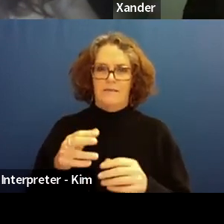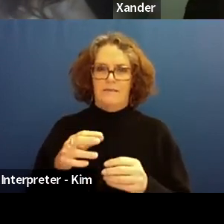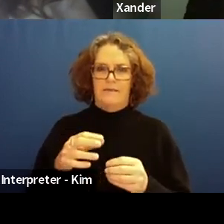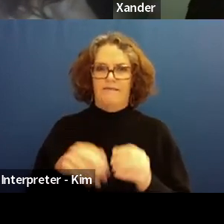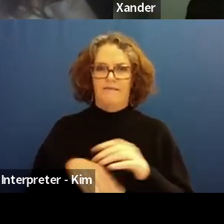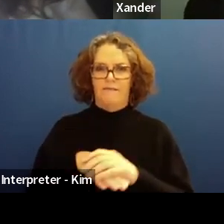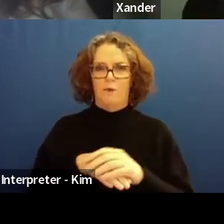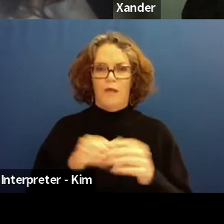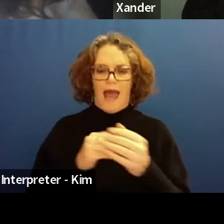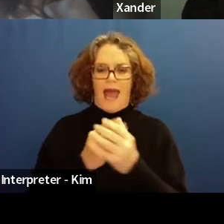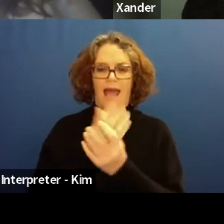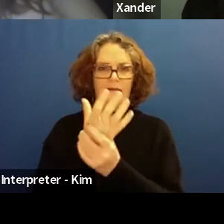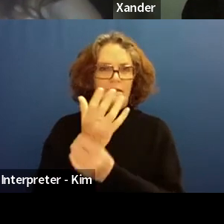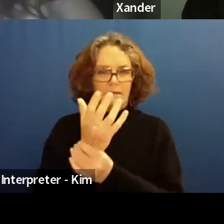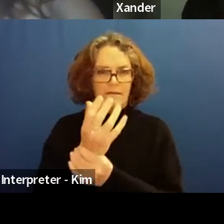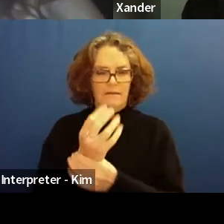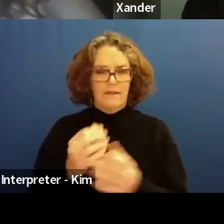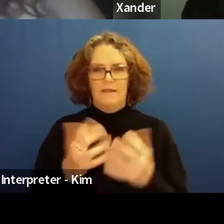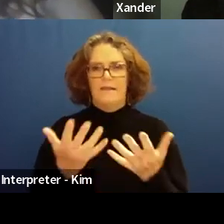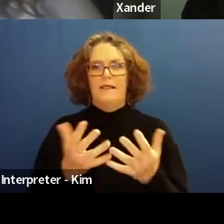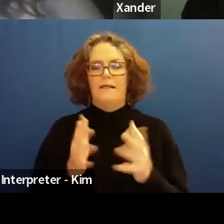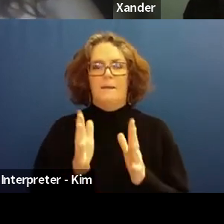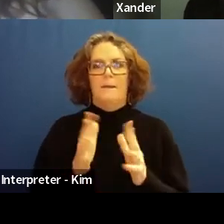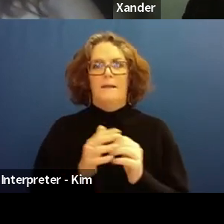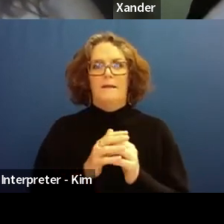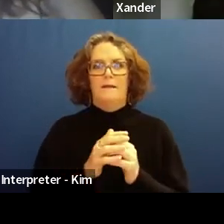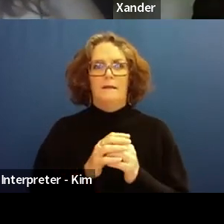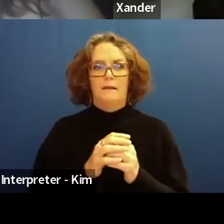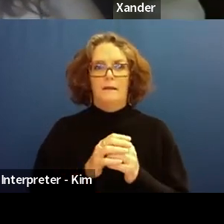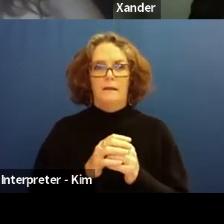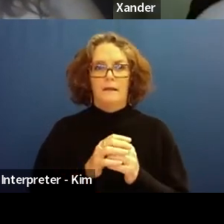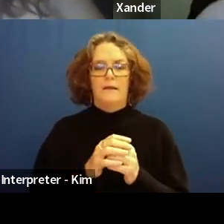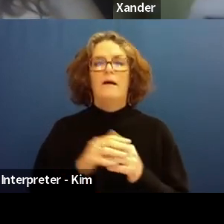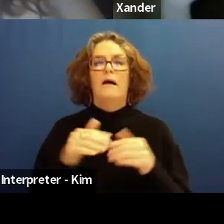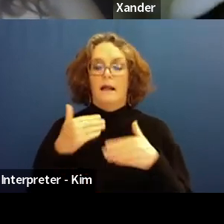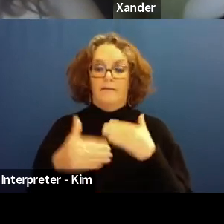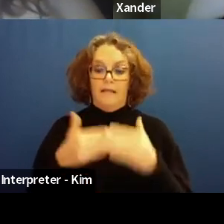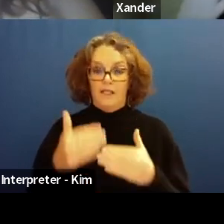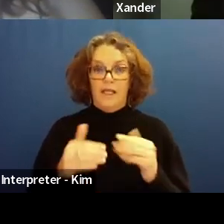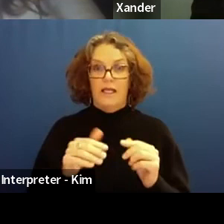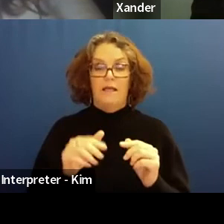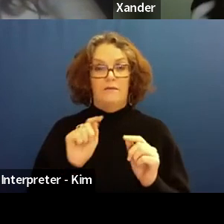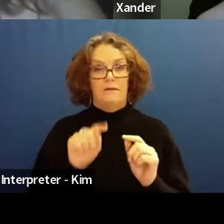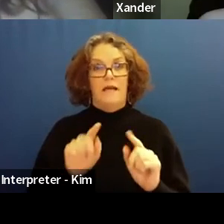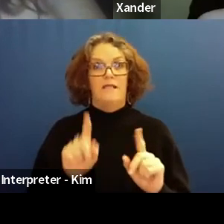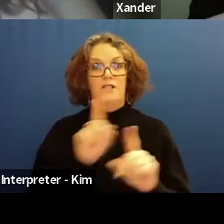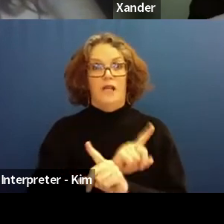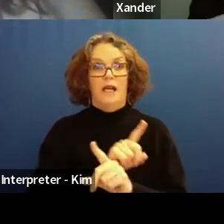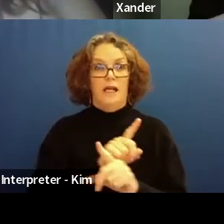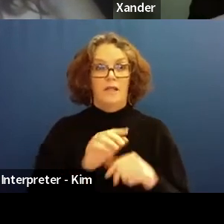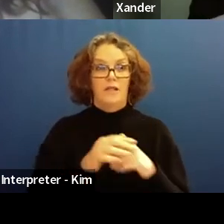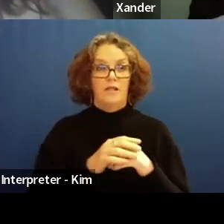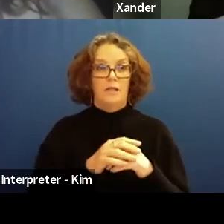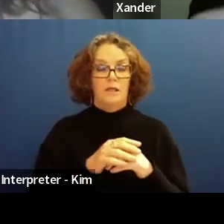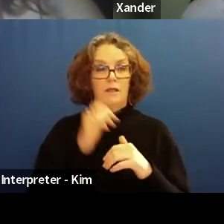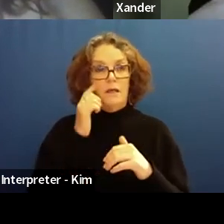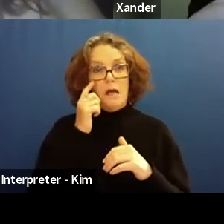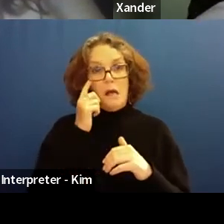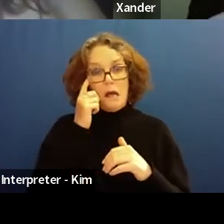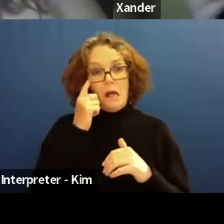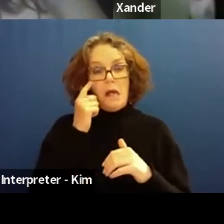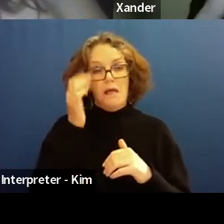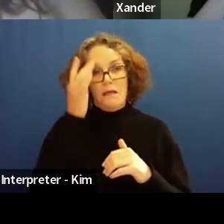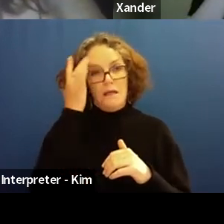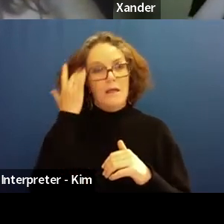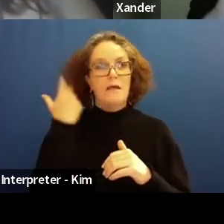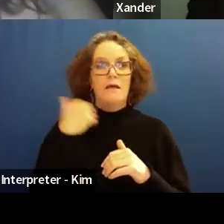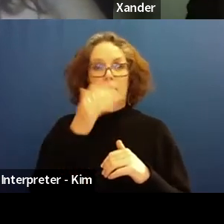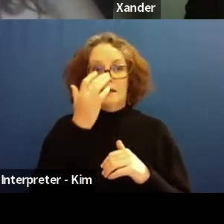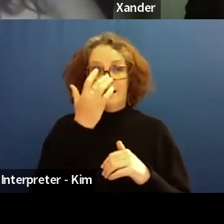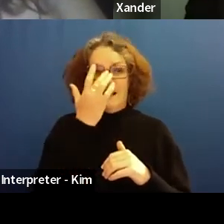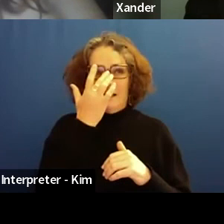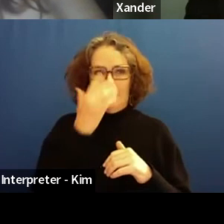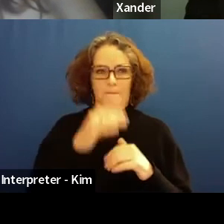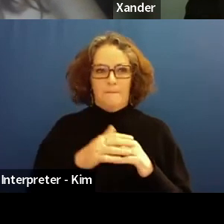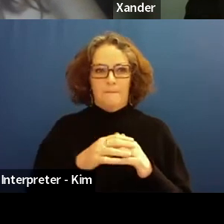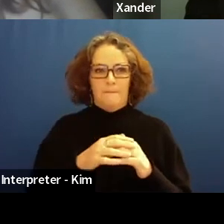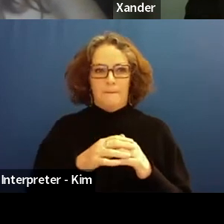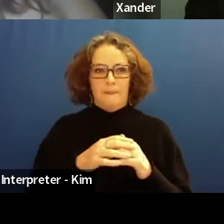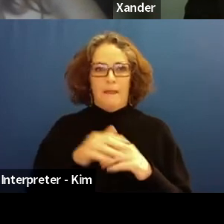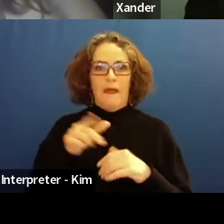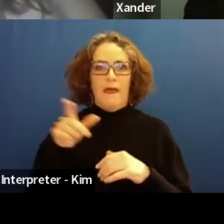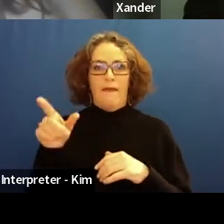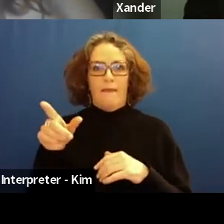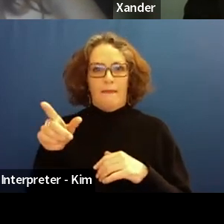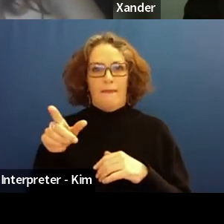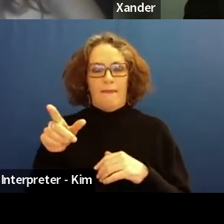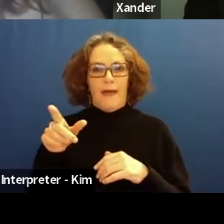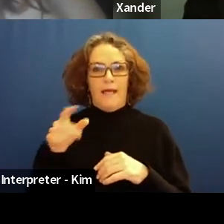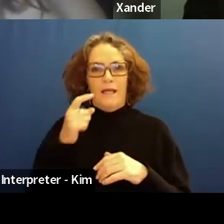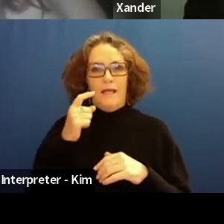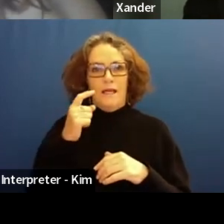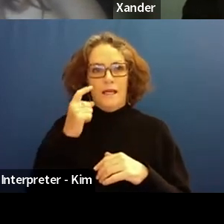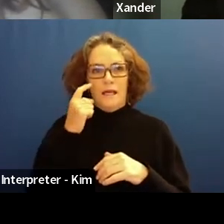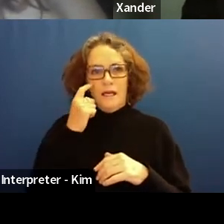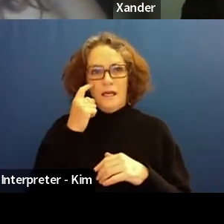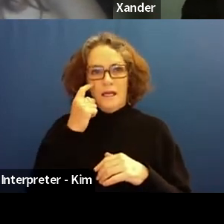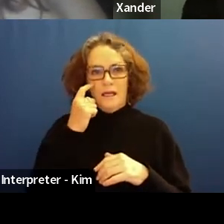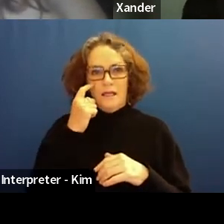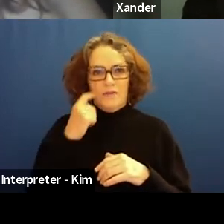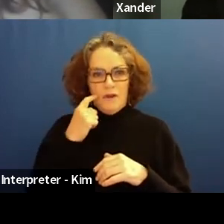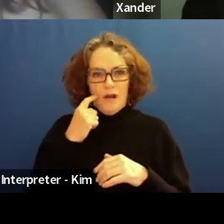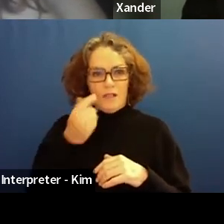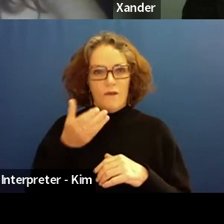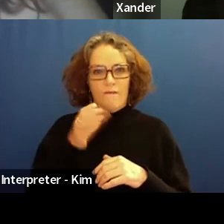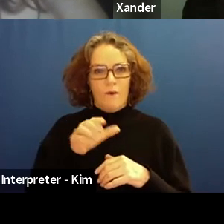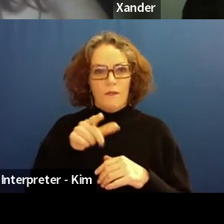Um, this was a eventually changed to these of the keyboard as as as many times as they tried to get me to write, I couldn't write without some flexing my fingers.